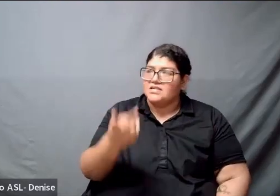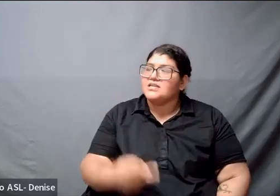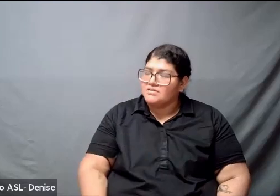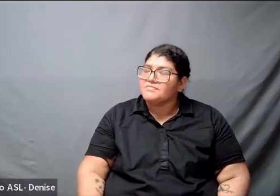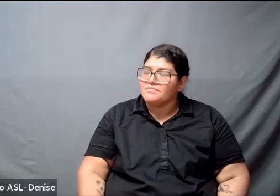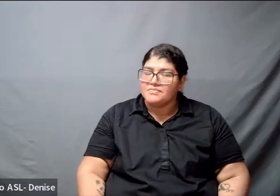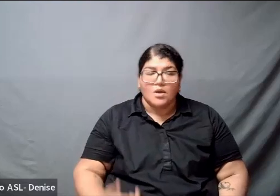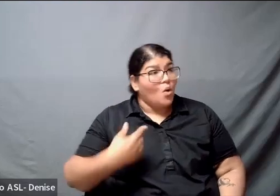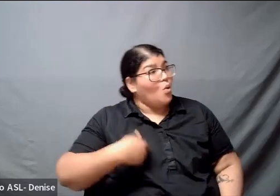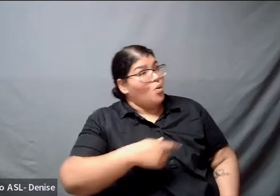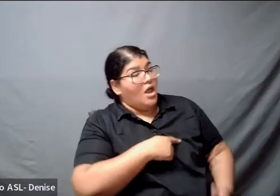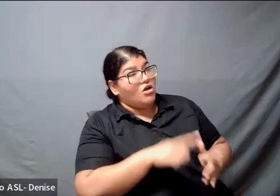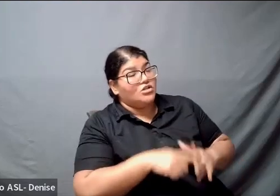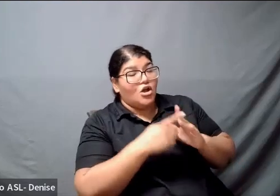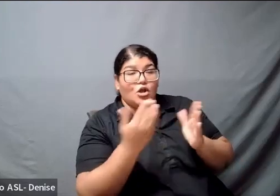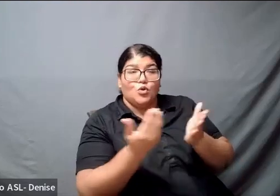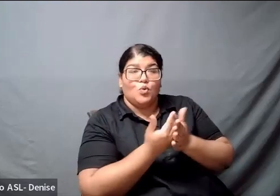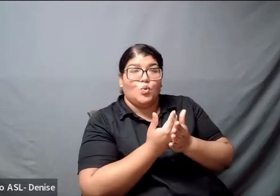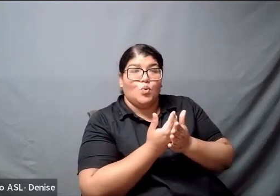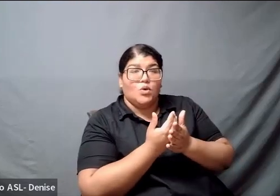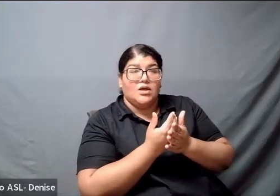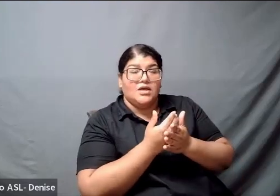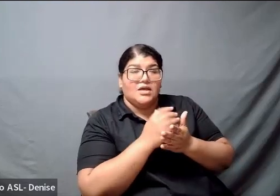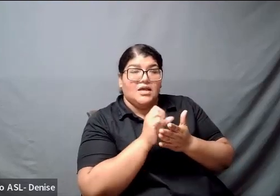We are launching a new series Fat Community Story Time,